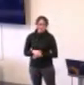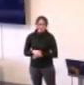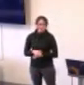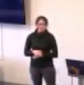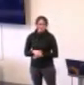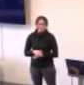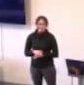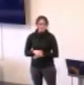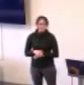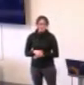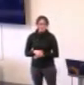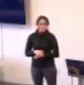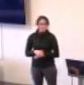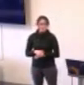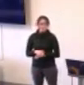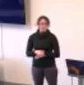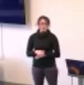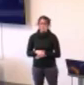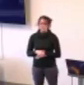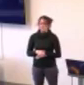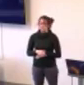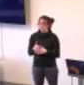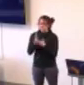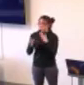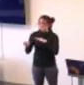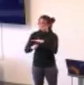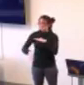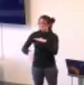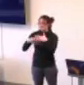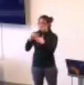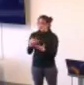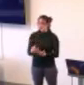Just some basic facts about the criminal legal system.